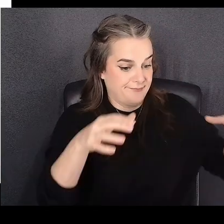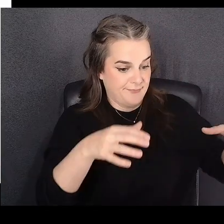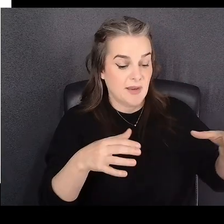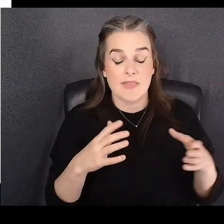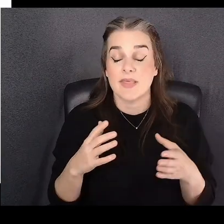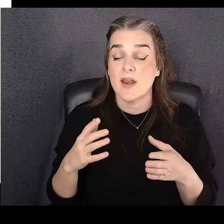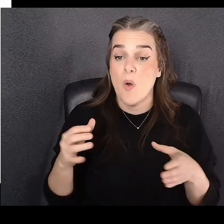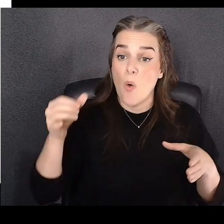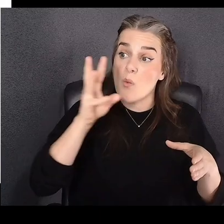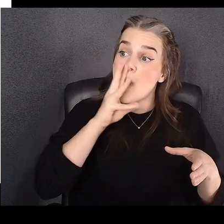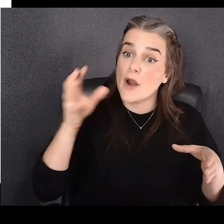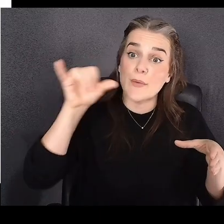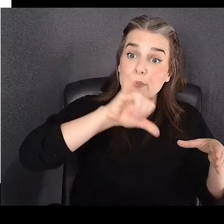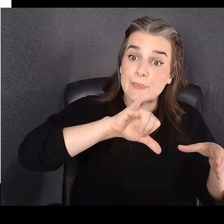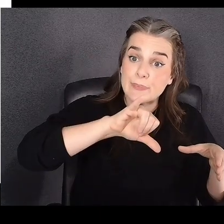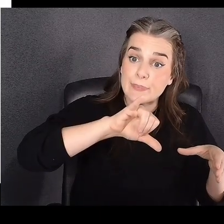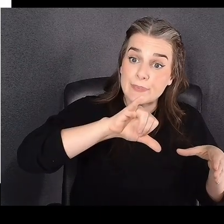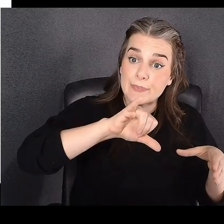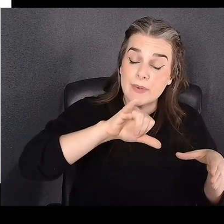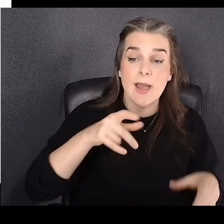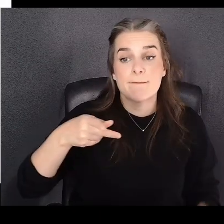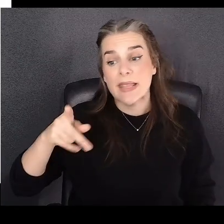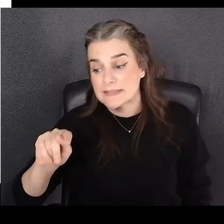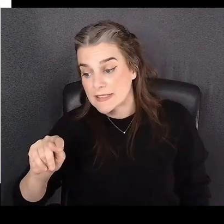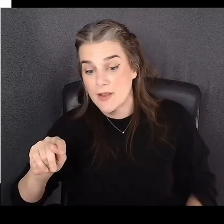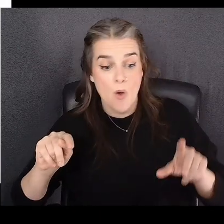to add a weight to the wrist to then add to watering,